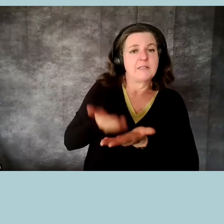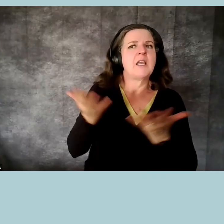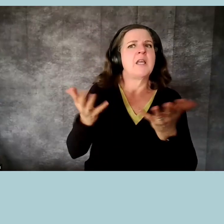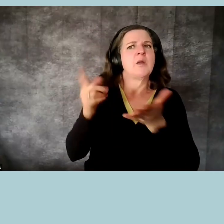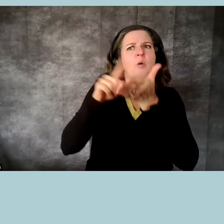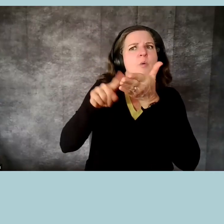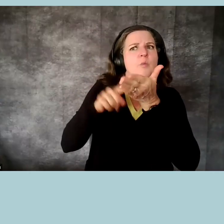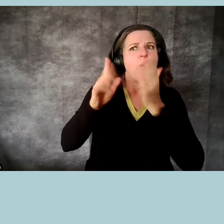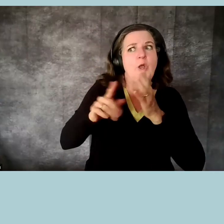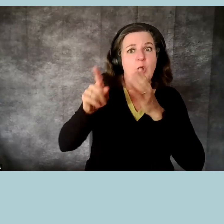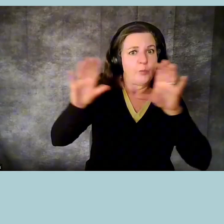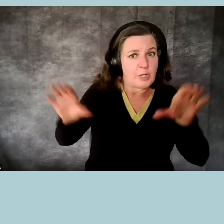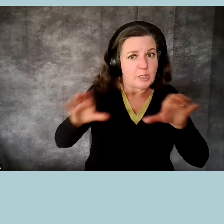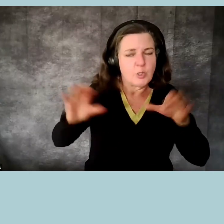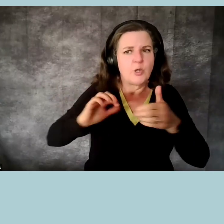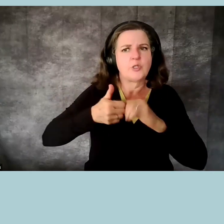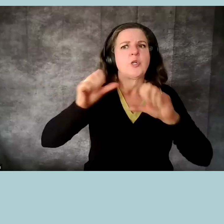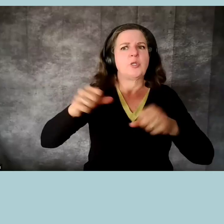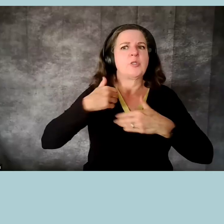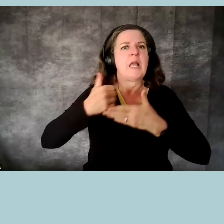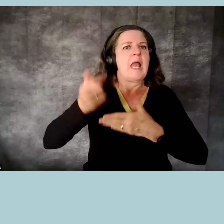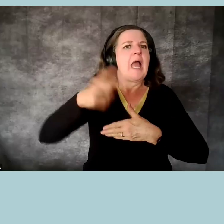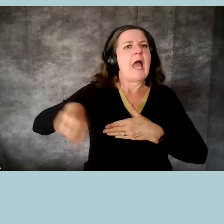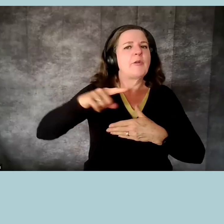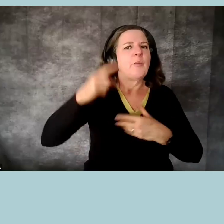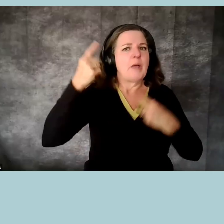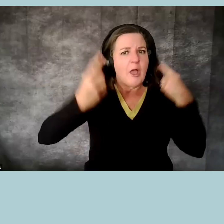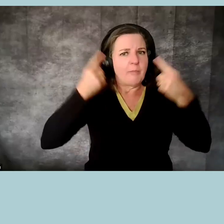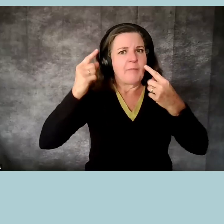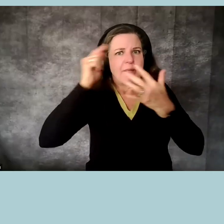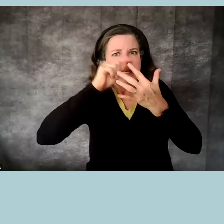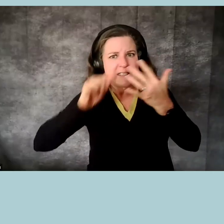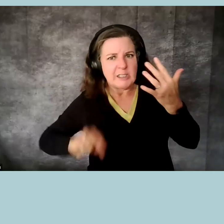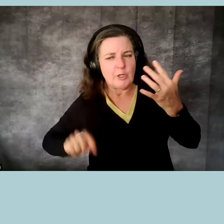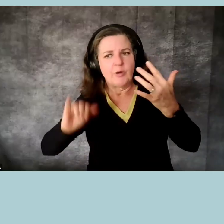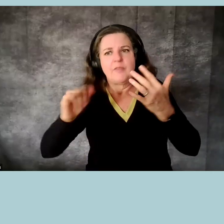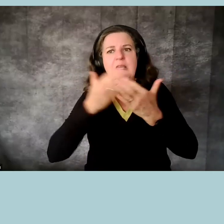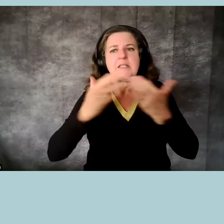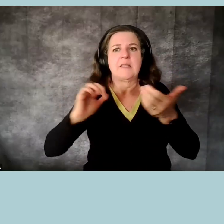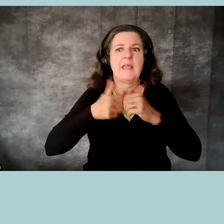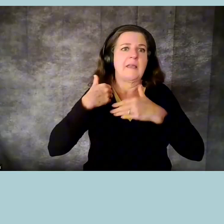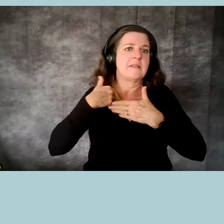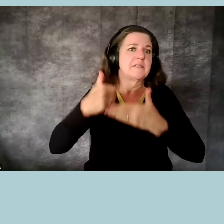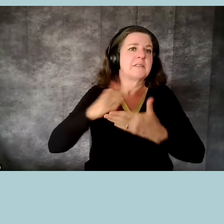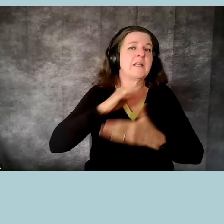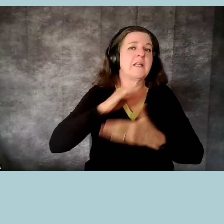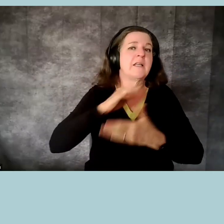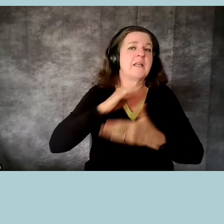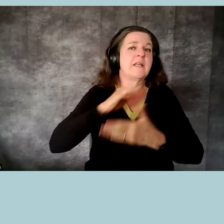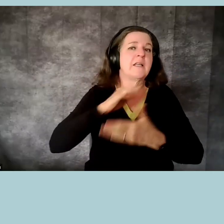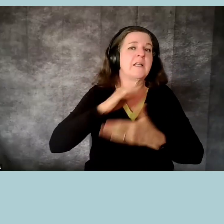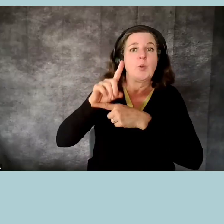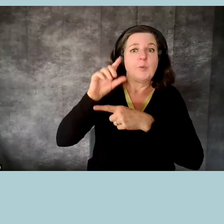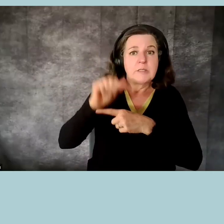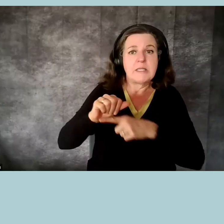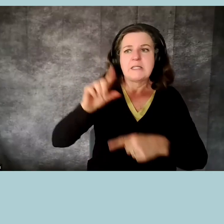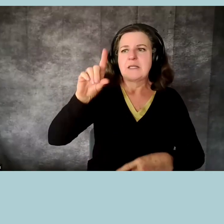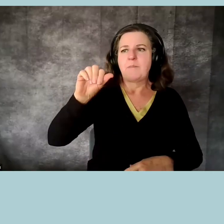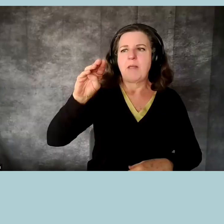and how can we help them consider these sorts of things? How can we have them, you know, include disability demographic measures so that they actually